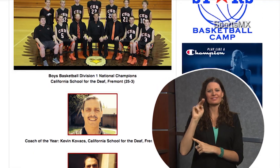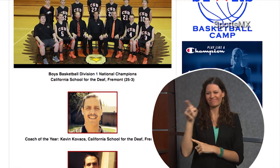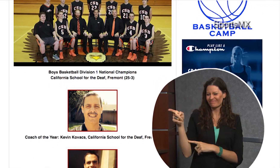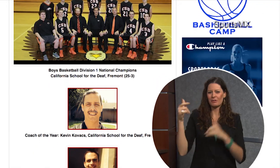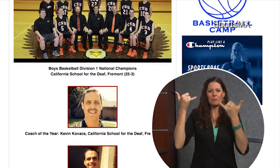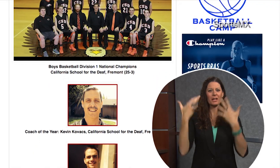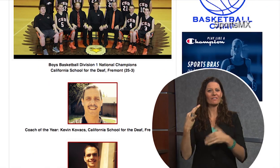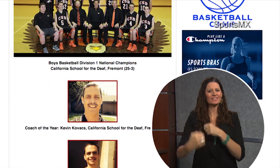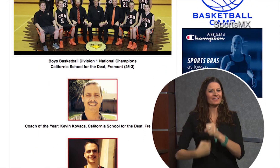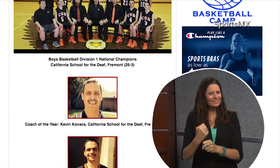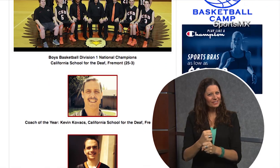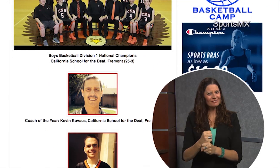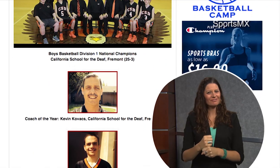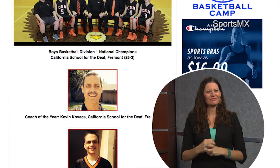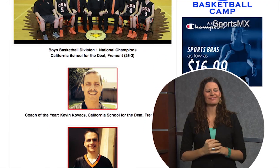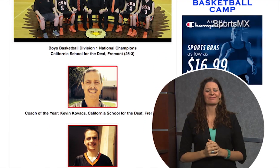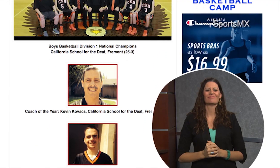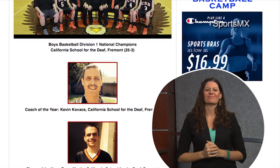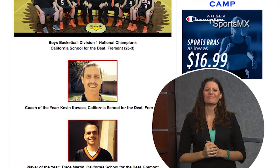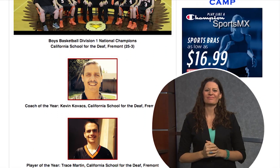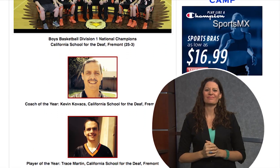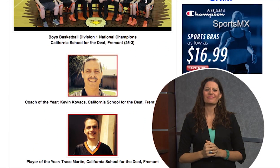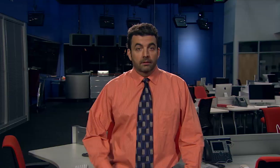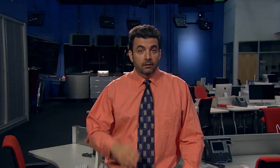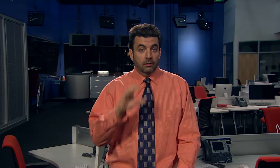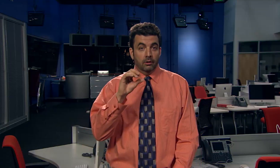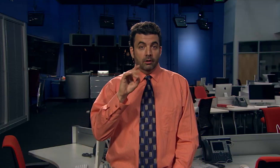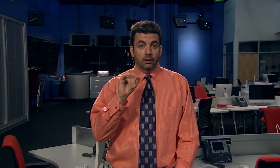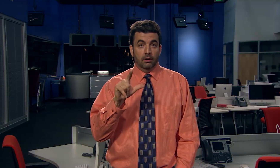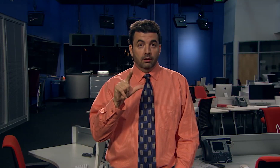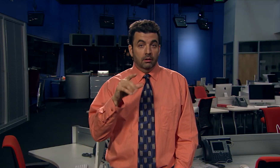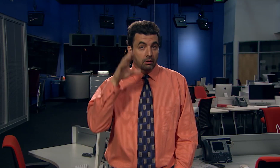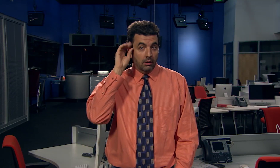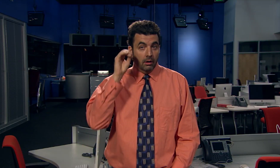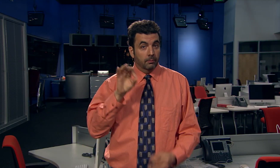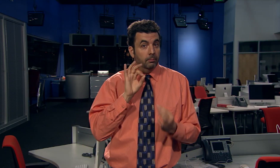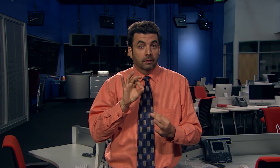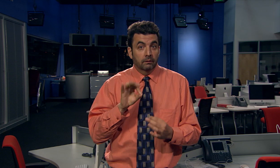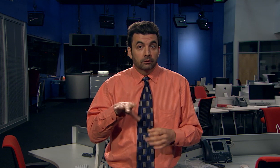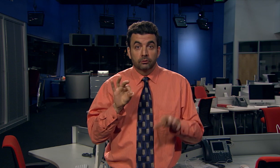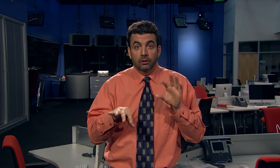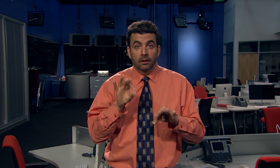AWARDED PLAYER OF THE YEAR.